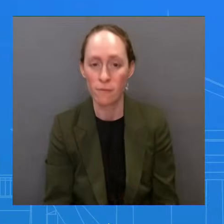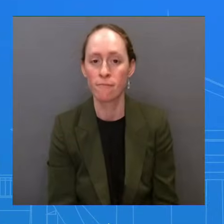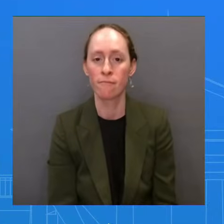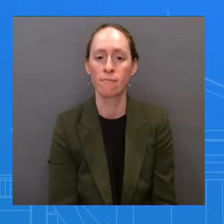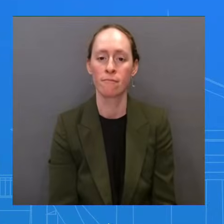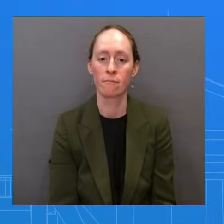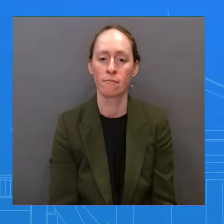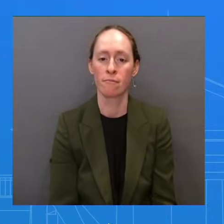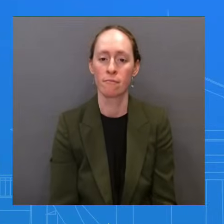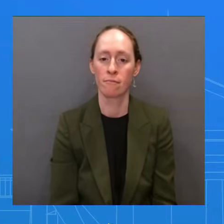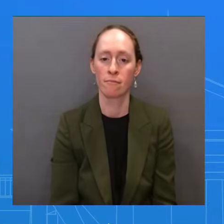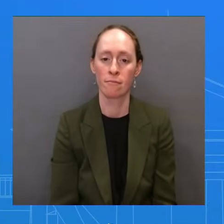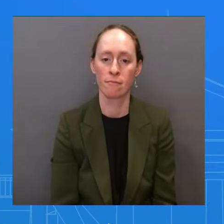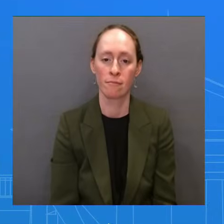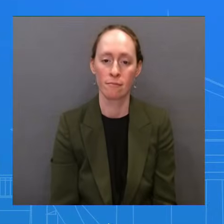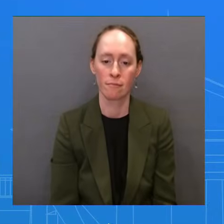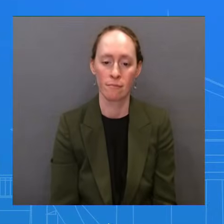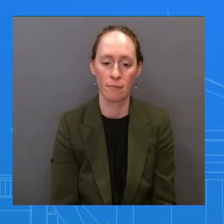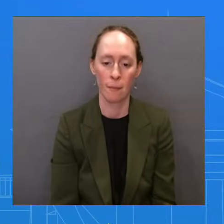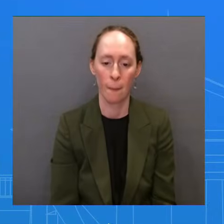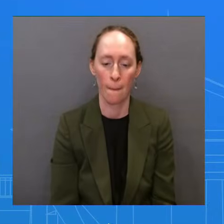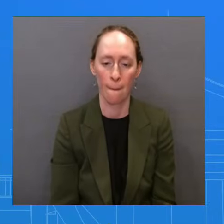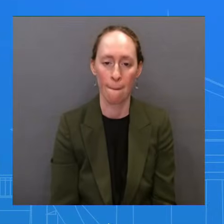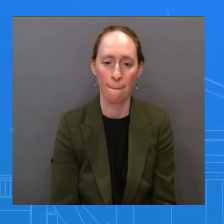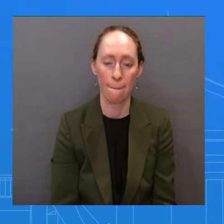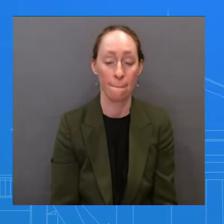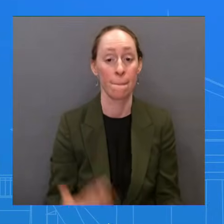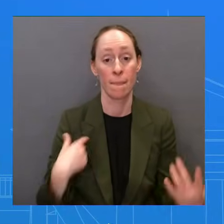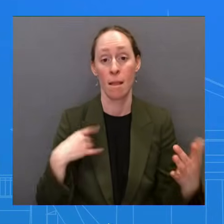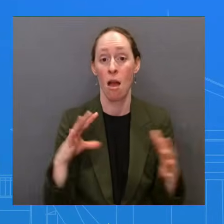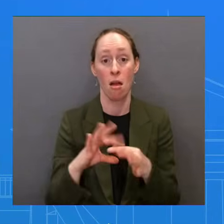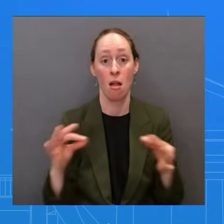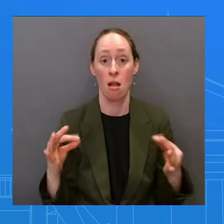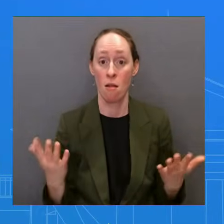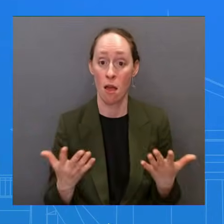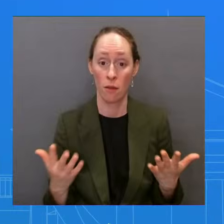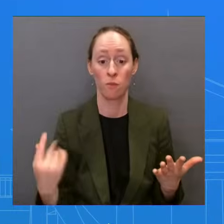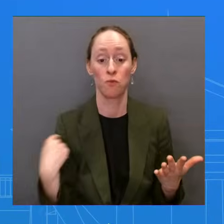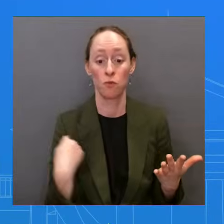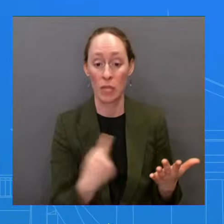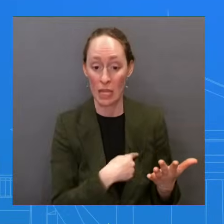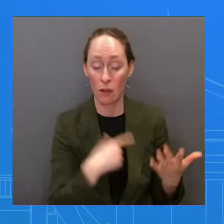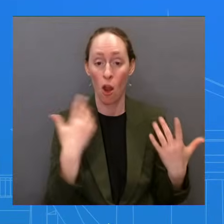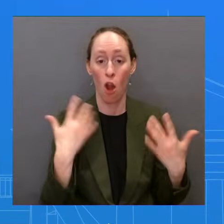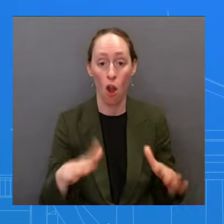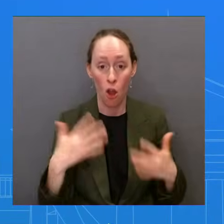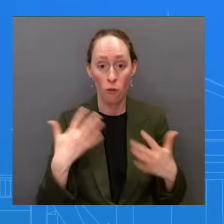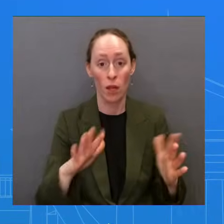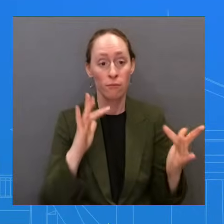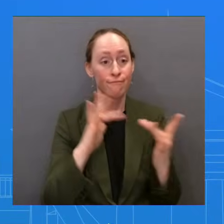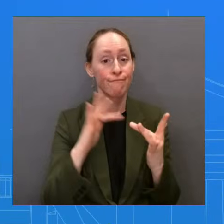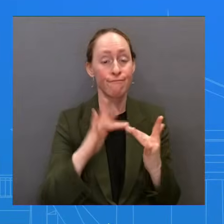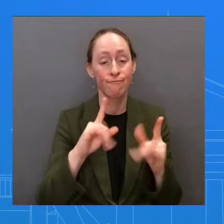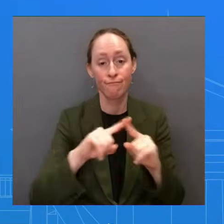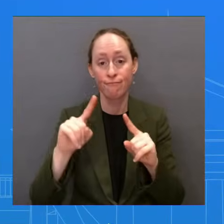and local governments to help them in any way that we can. We have done that the past several -- this past several months.